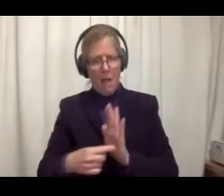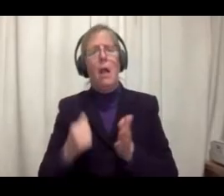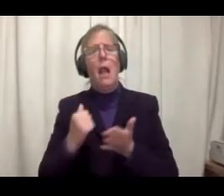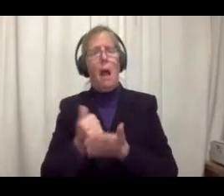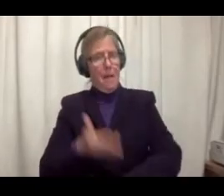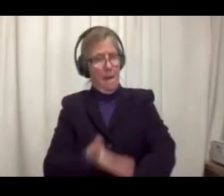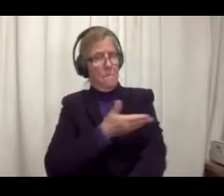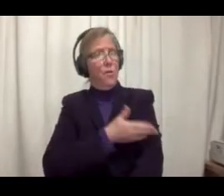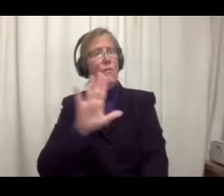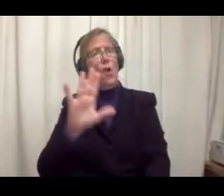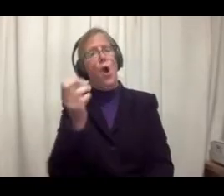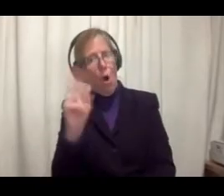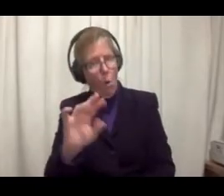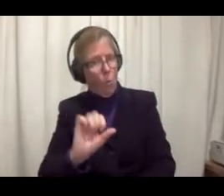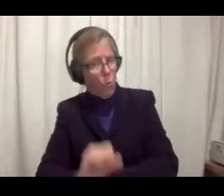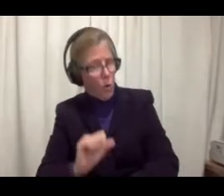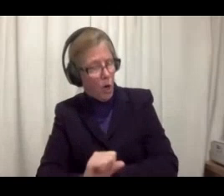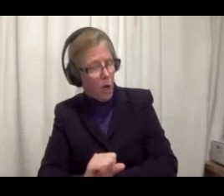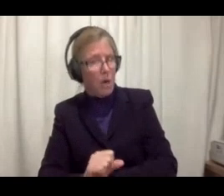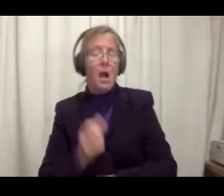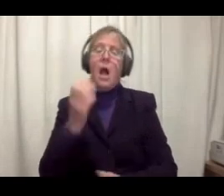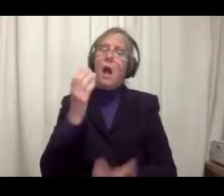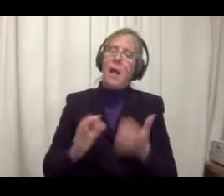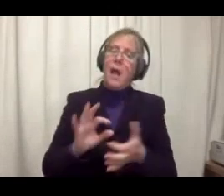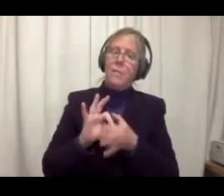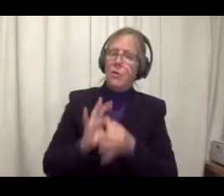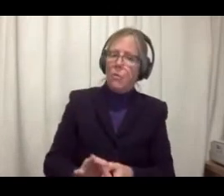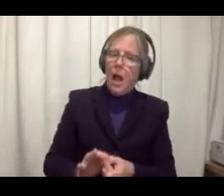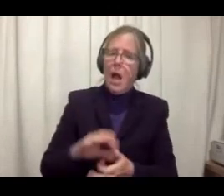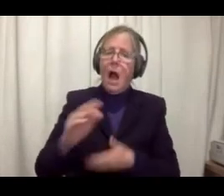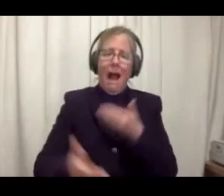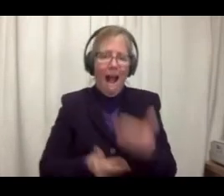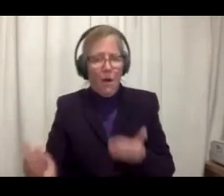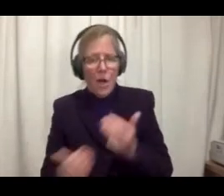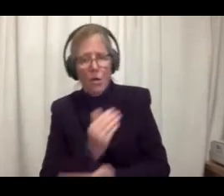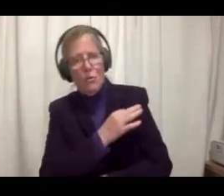Whether it is onboarding new staff, connecting with business partners,